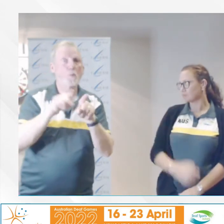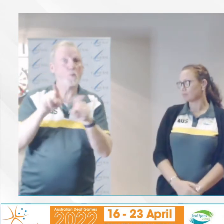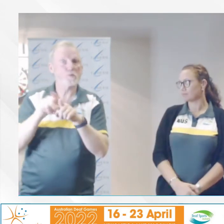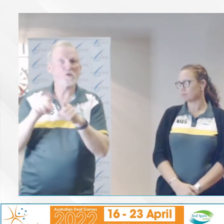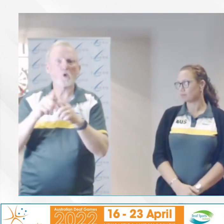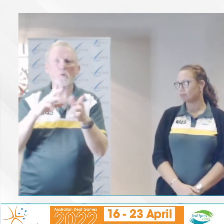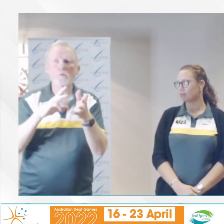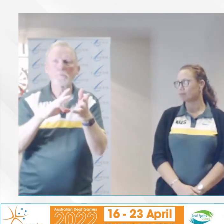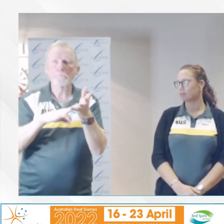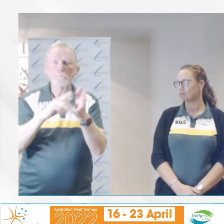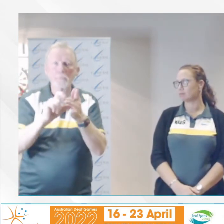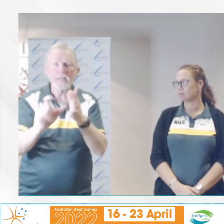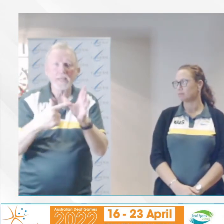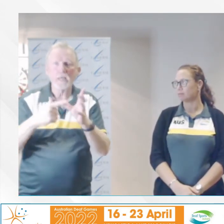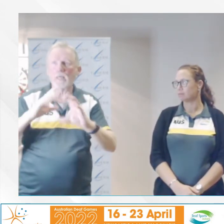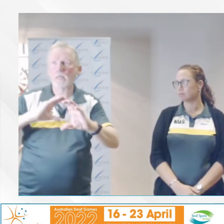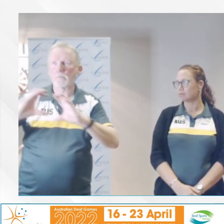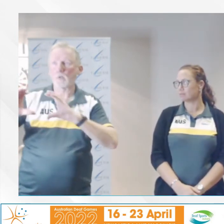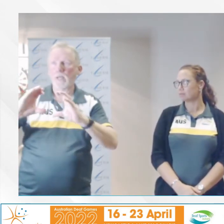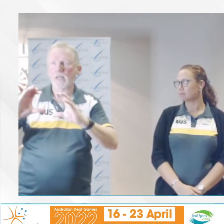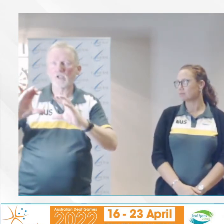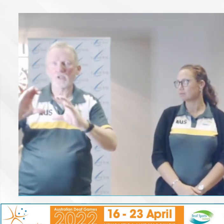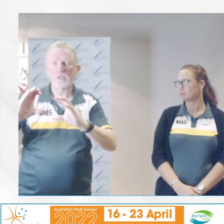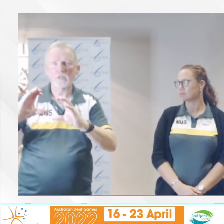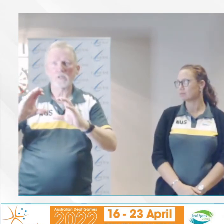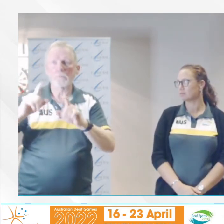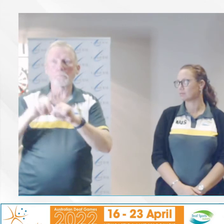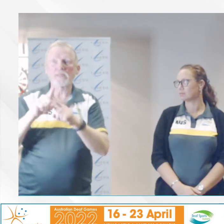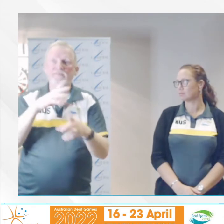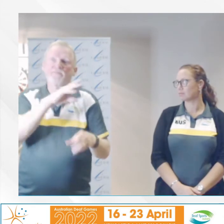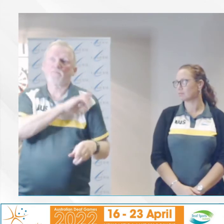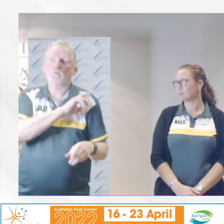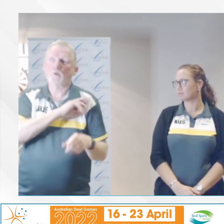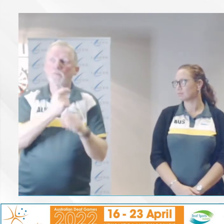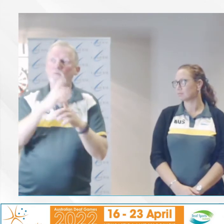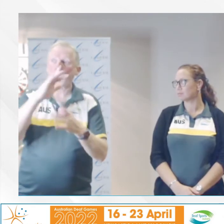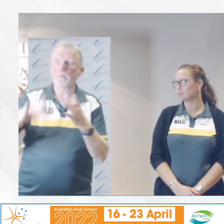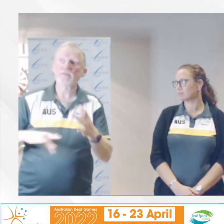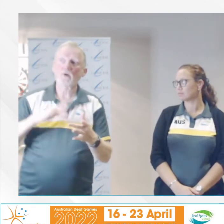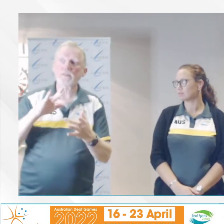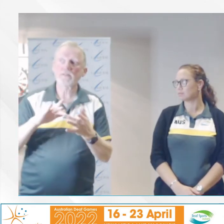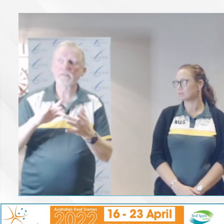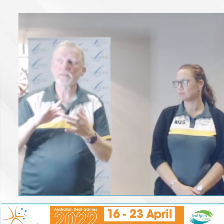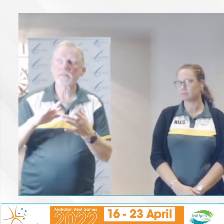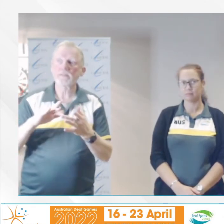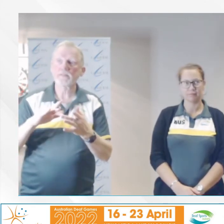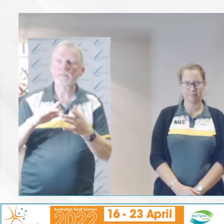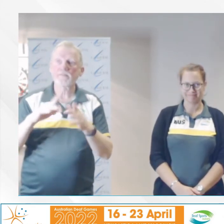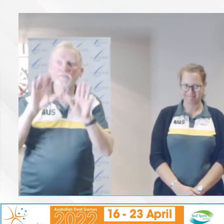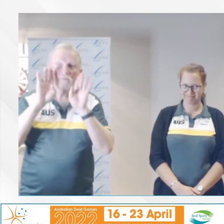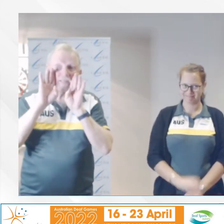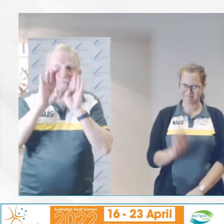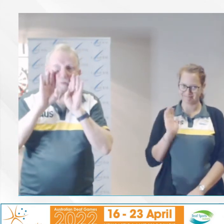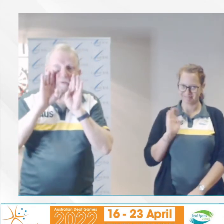at deaf sports in media and communications which means that she's responsible for the website